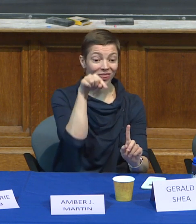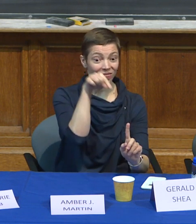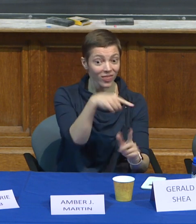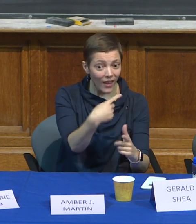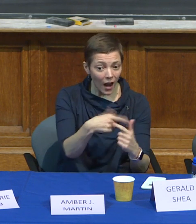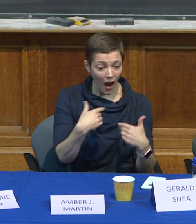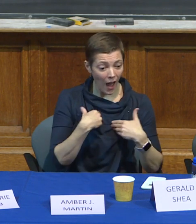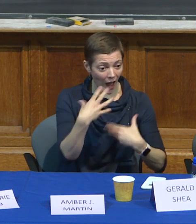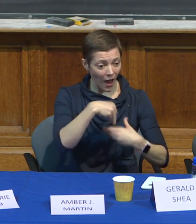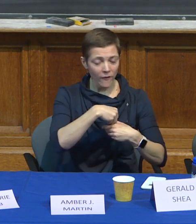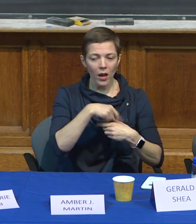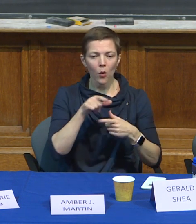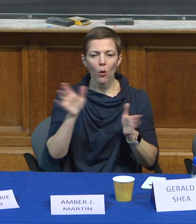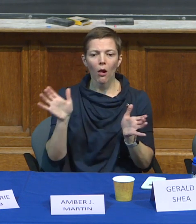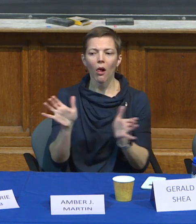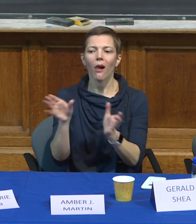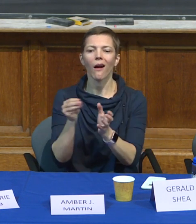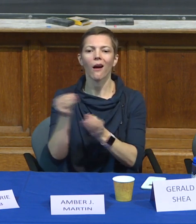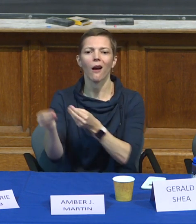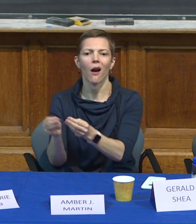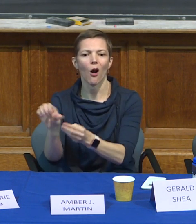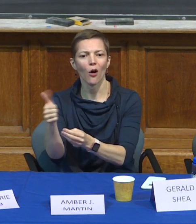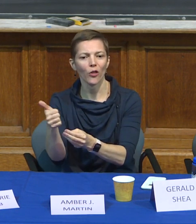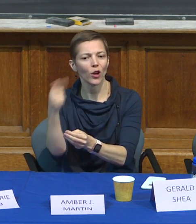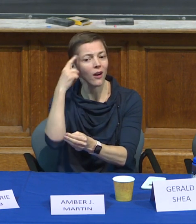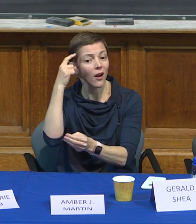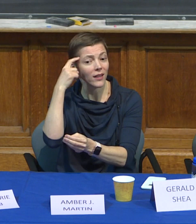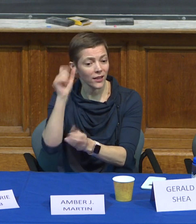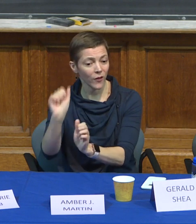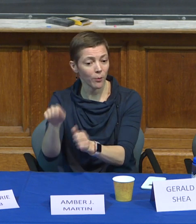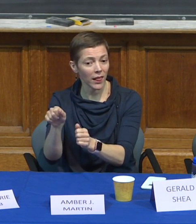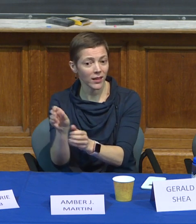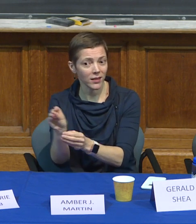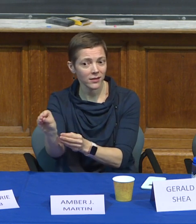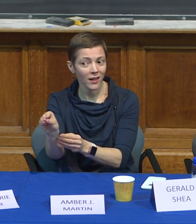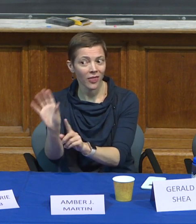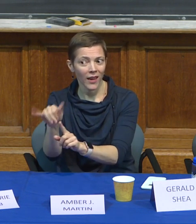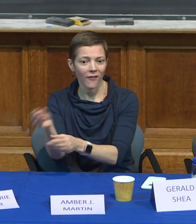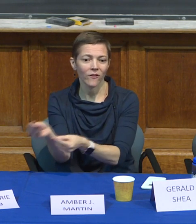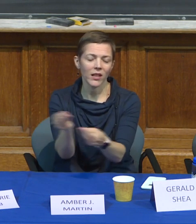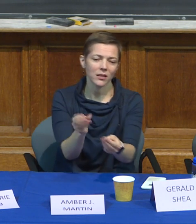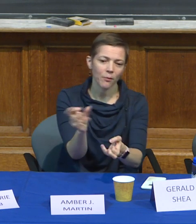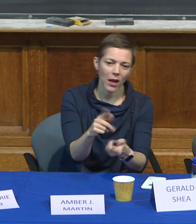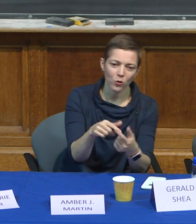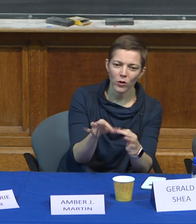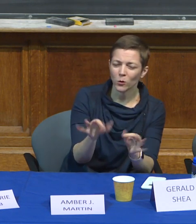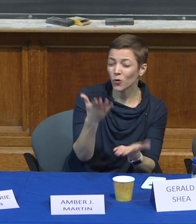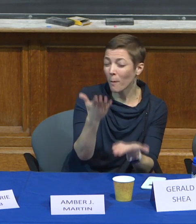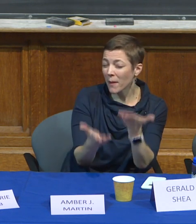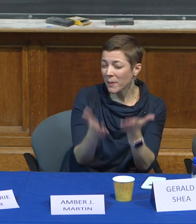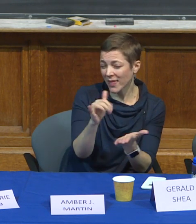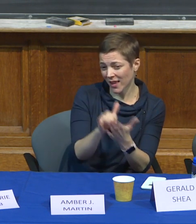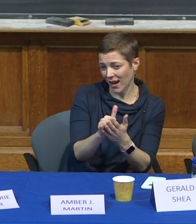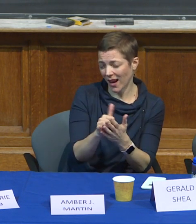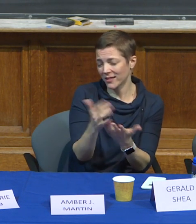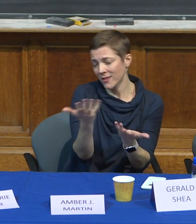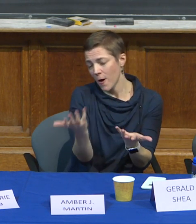a time where language is needed to capitalize on something to be able to do something and then that feeds back